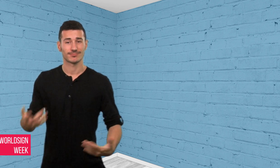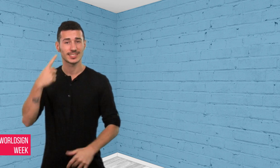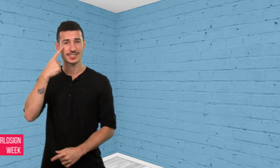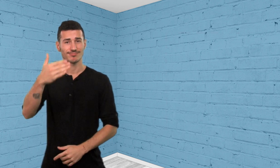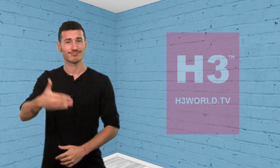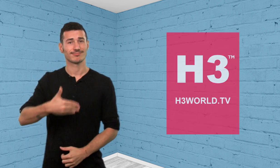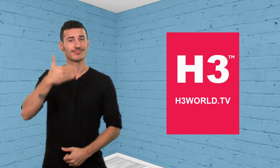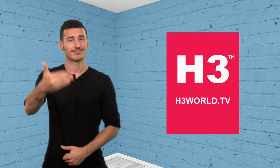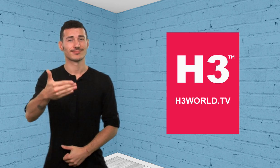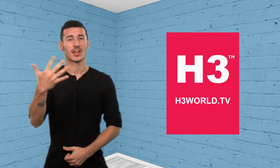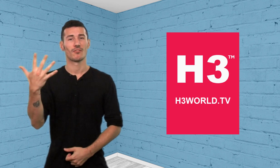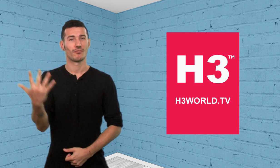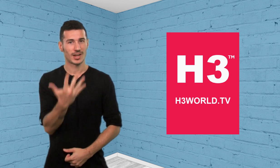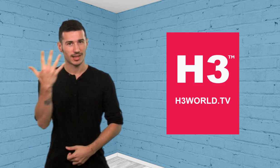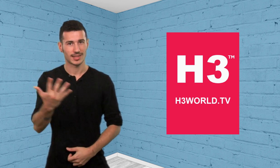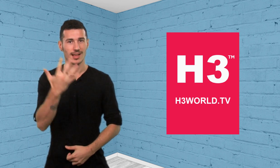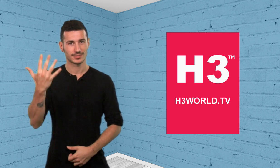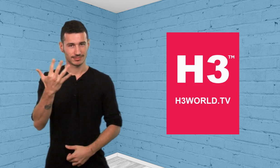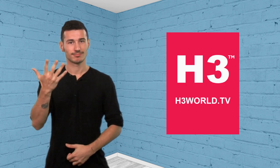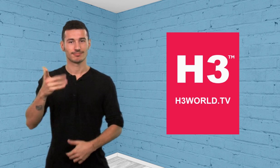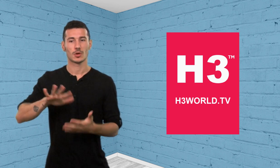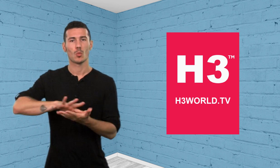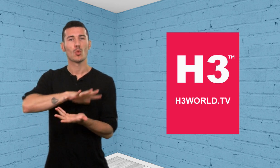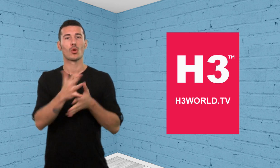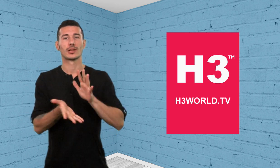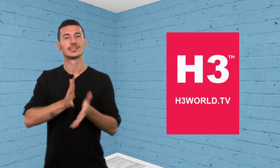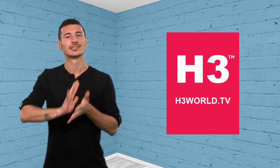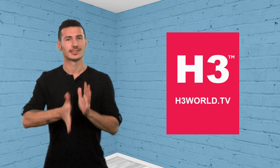Watch WorldSign on next Friday to learn more